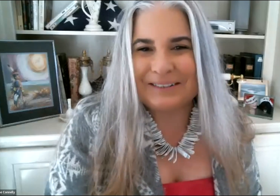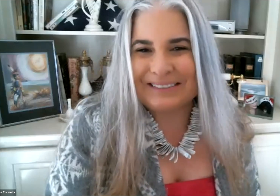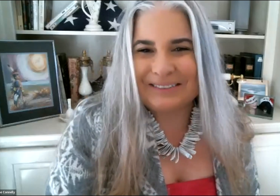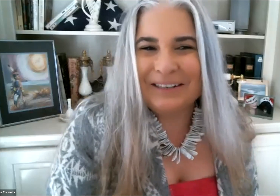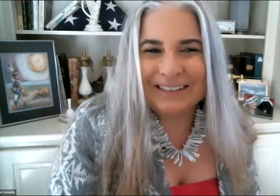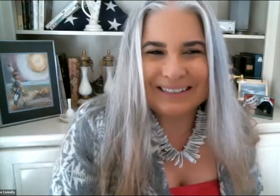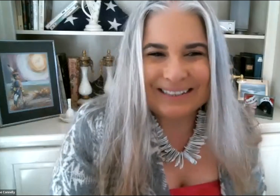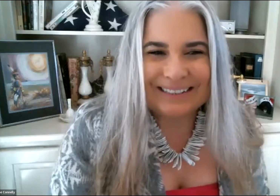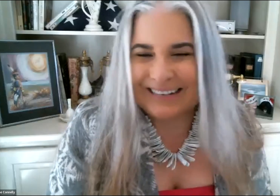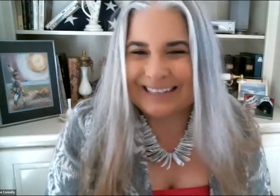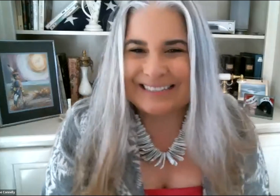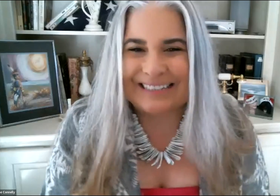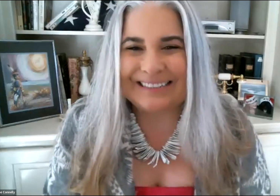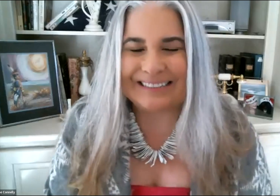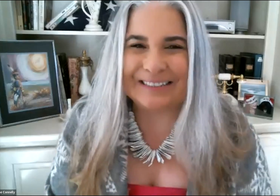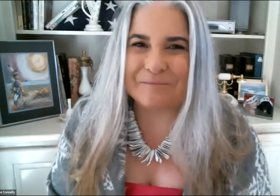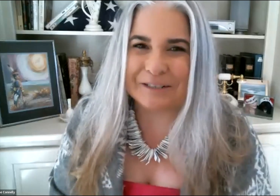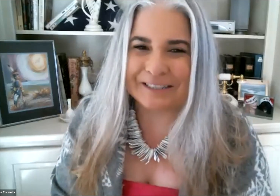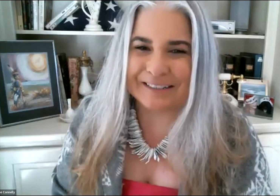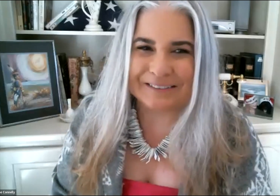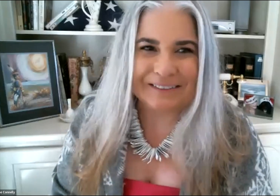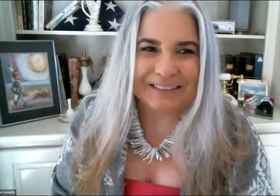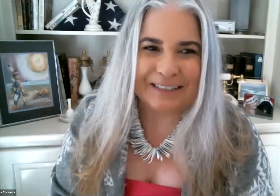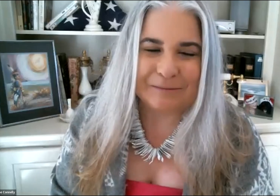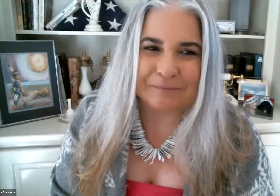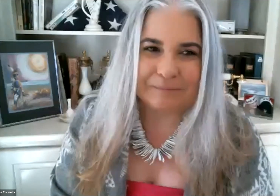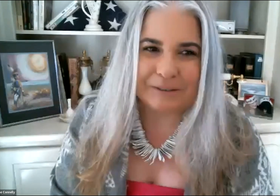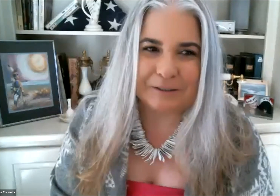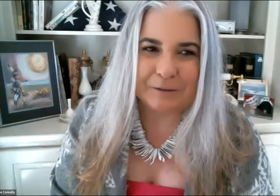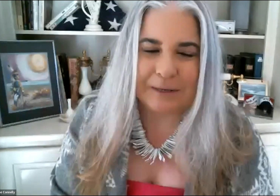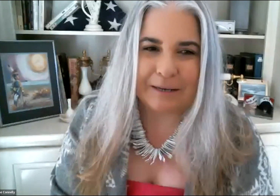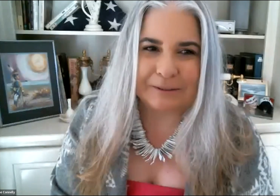The stars of our asl and appreciate you.